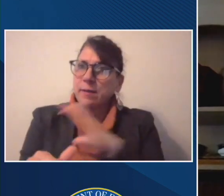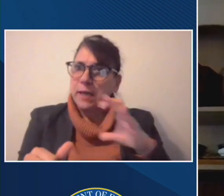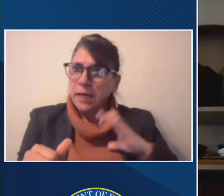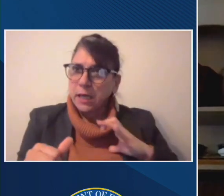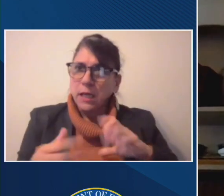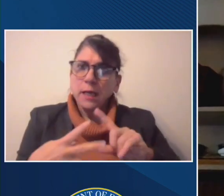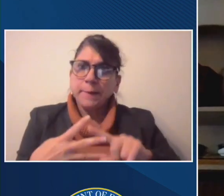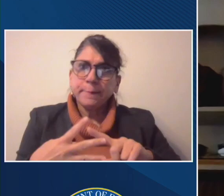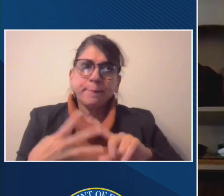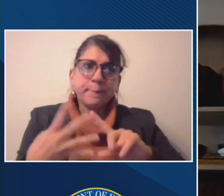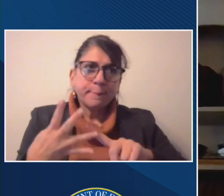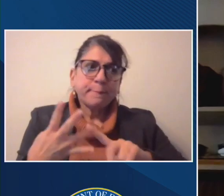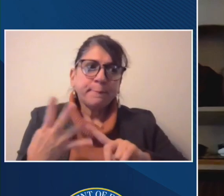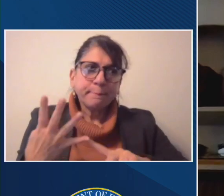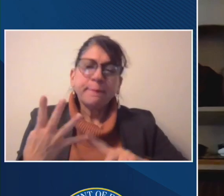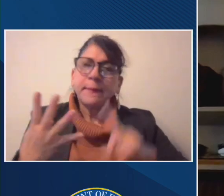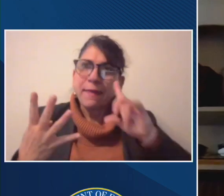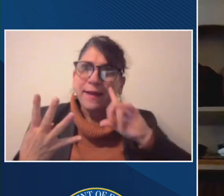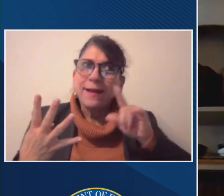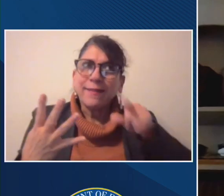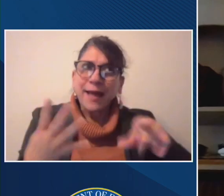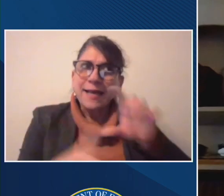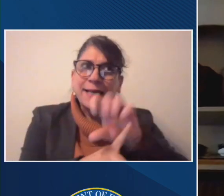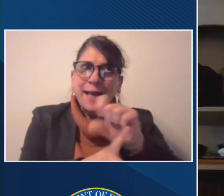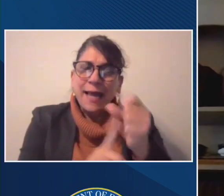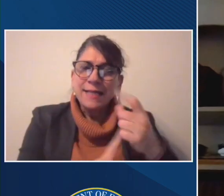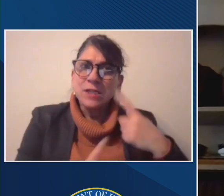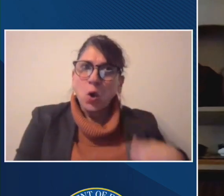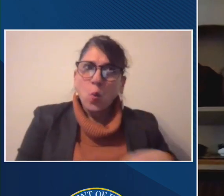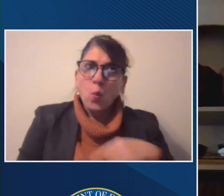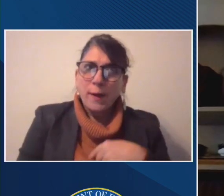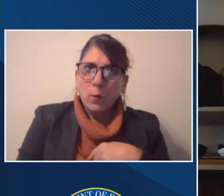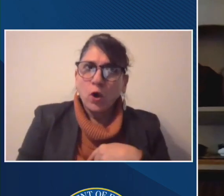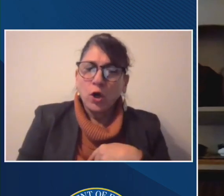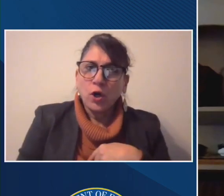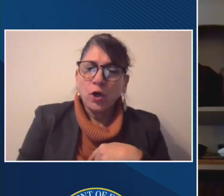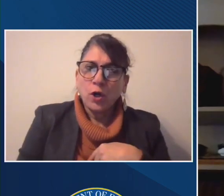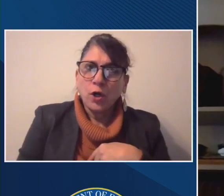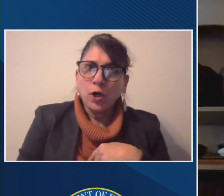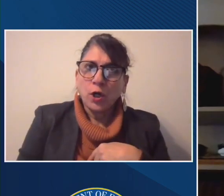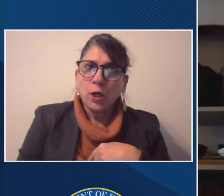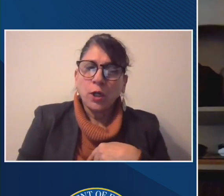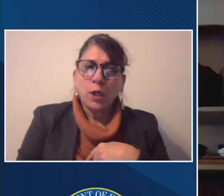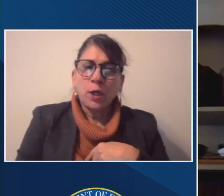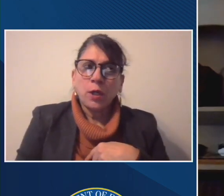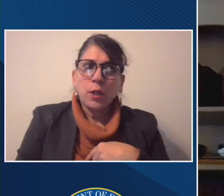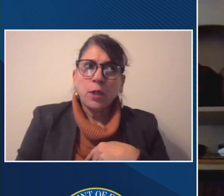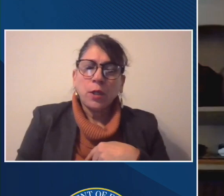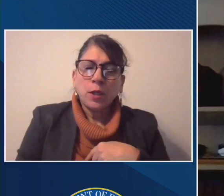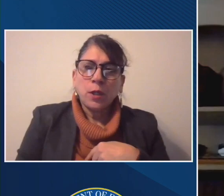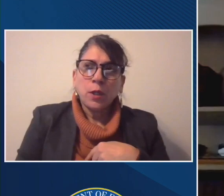So I think in that case we looking at, I suppose, from a position of advocacy.